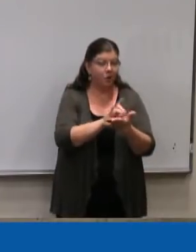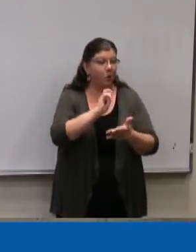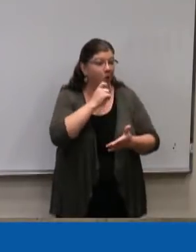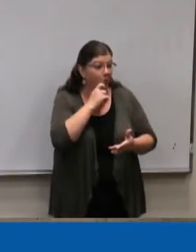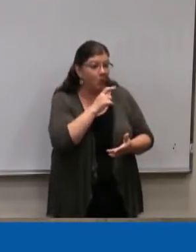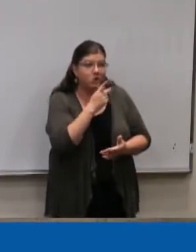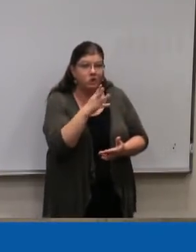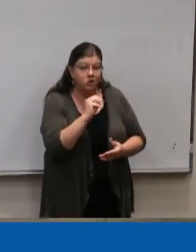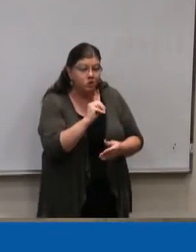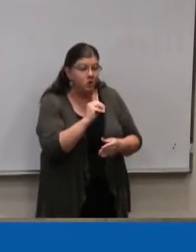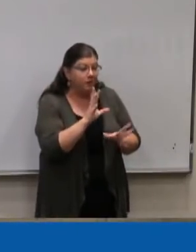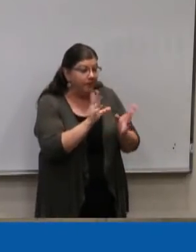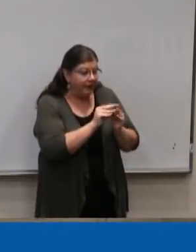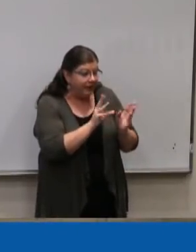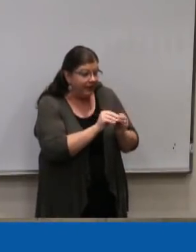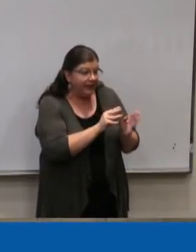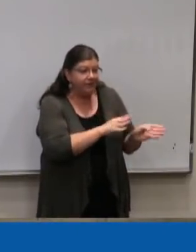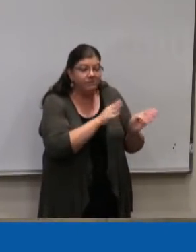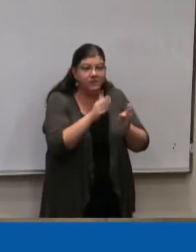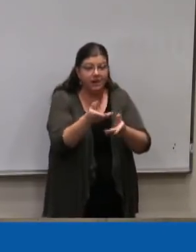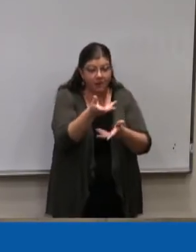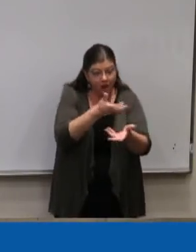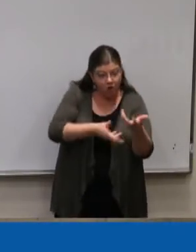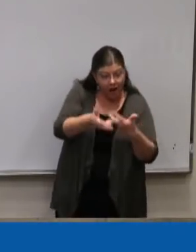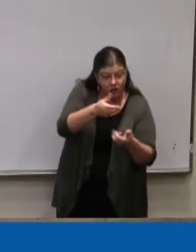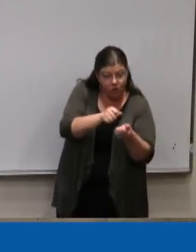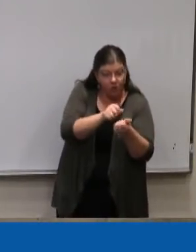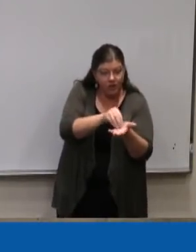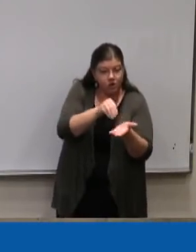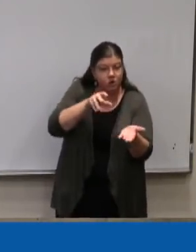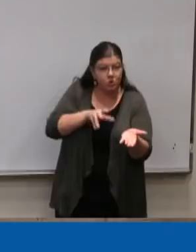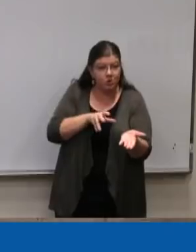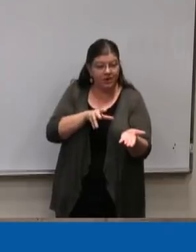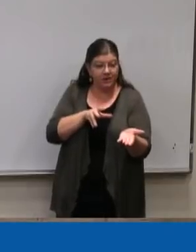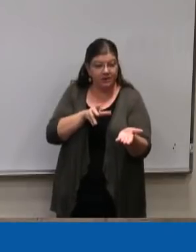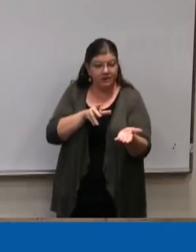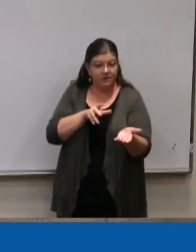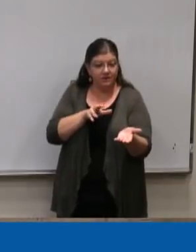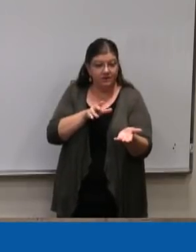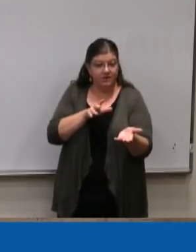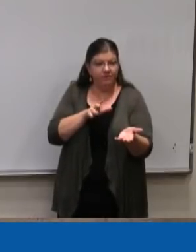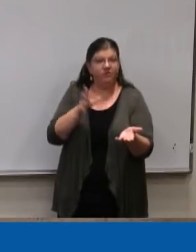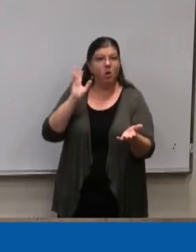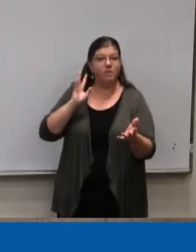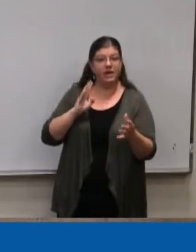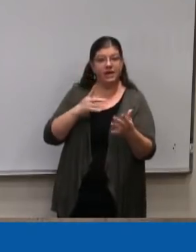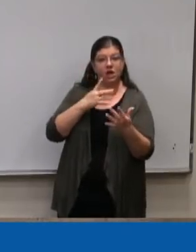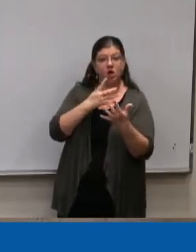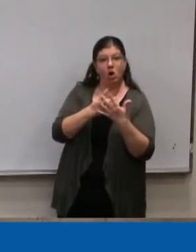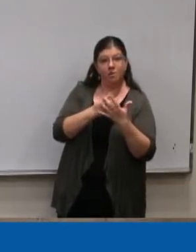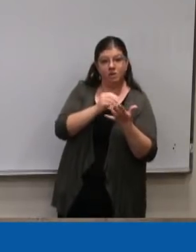We've seen some interaction with students, the formerly incarcerated students club, the Big E Club,